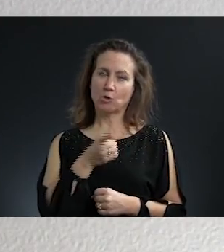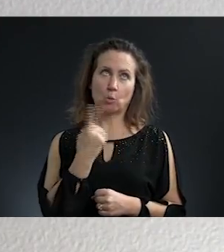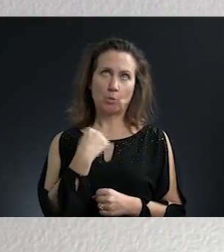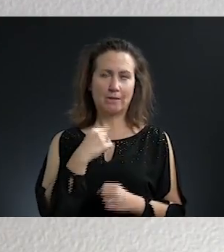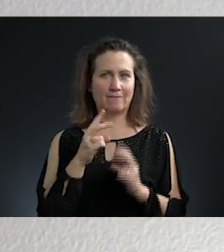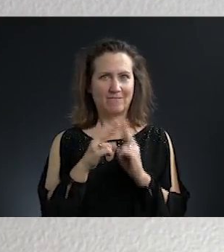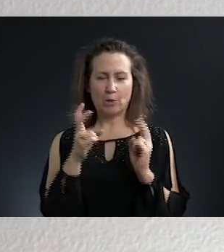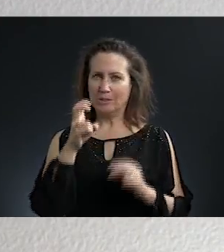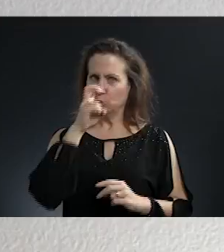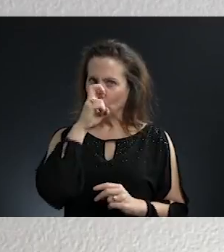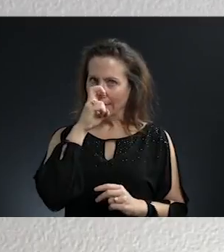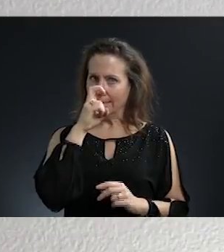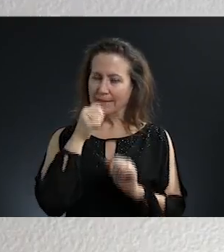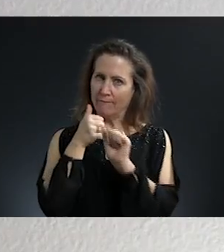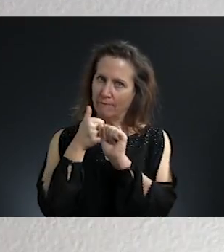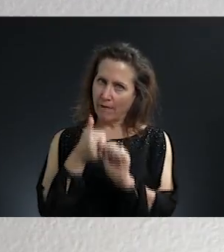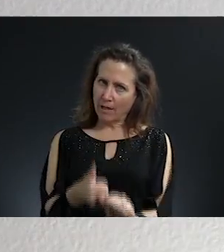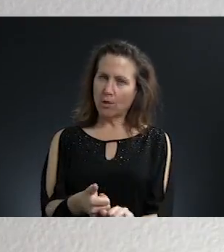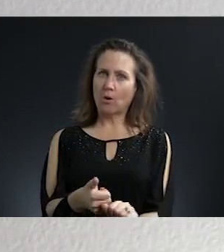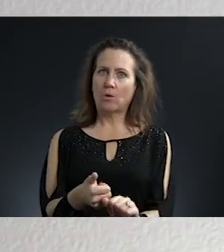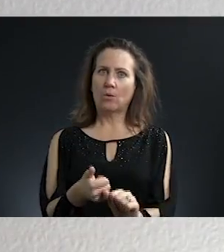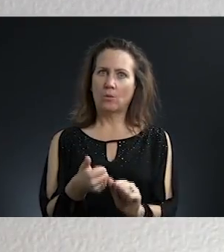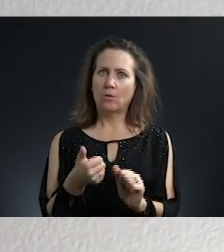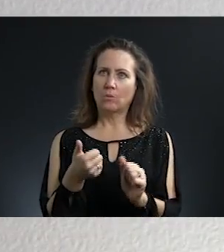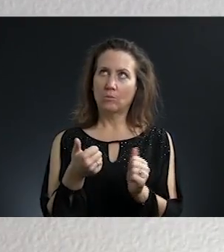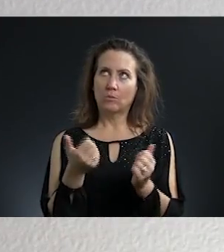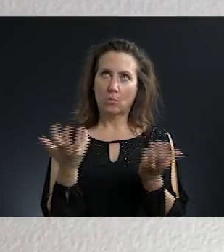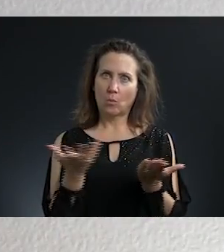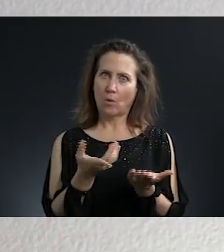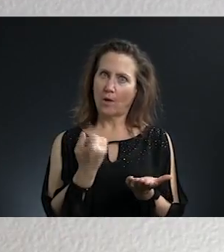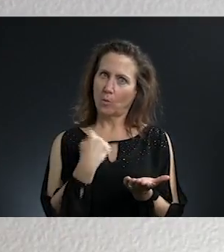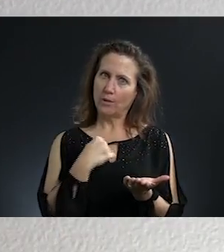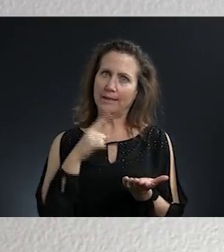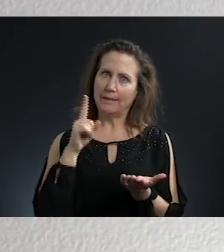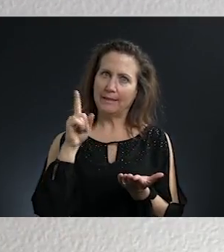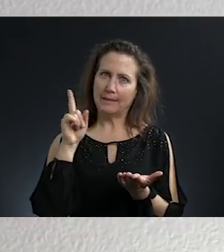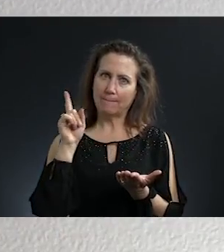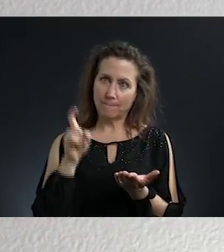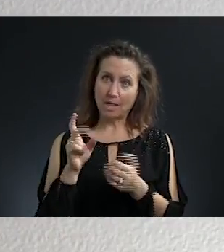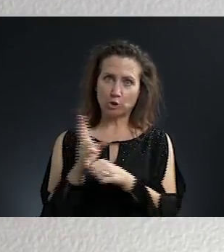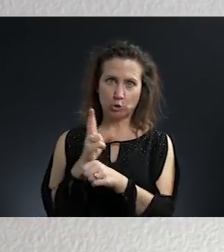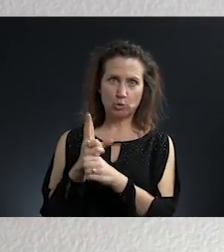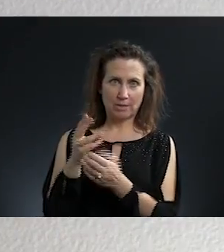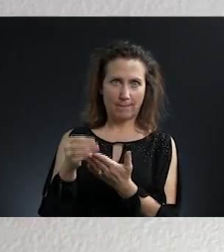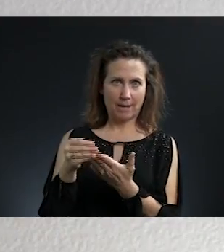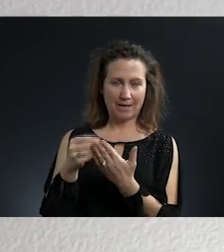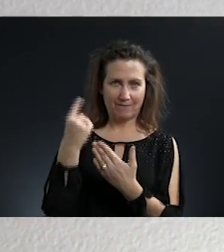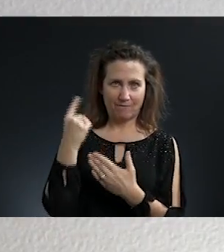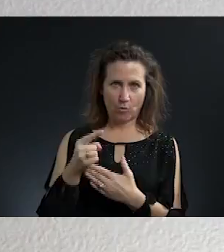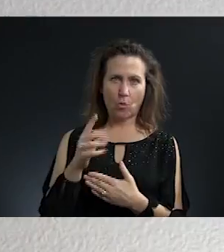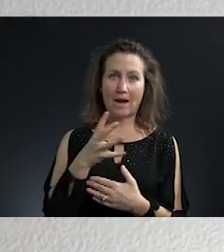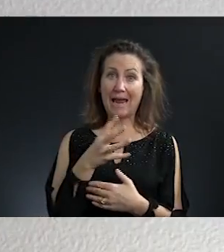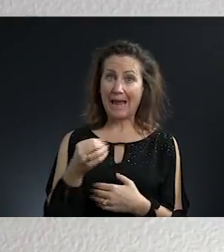strict and follow What we are supposed to spend those dollars on and making sure that they go to the five-year state plan